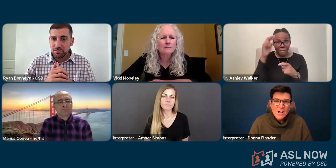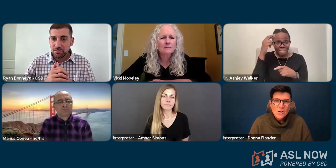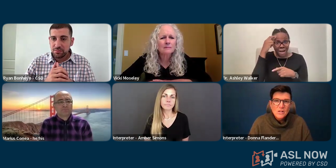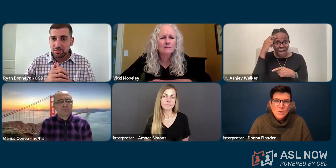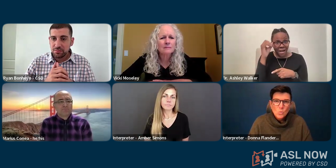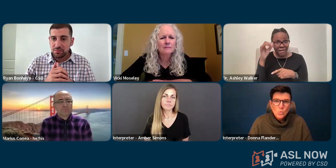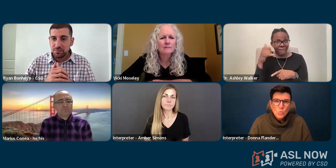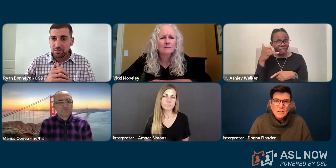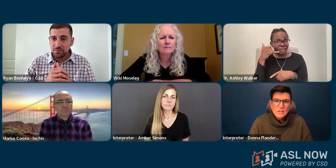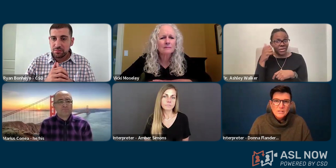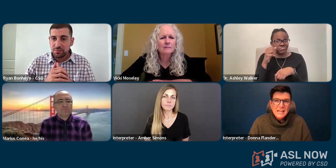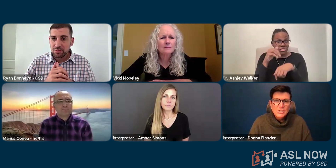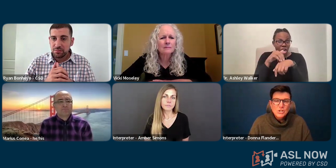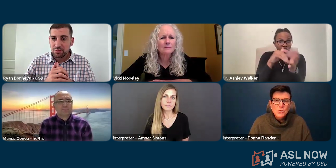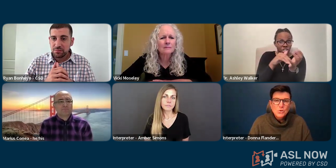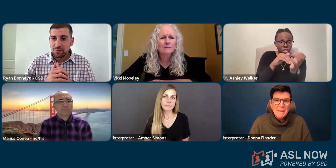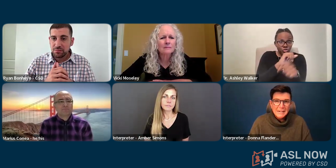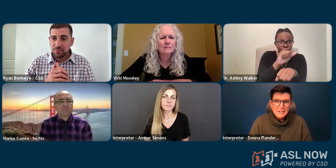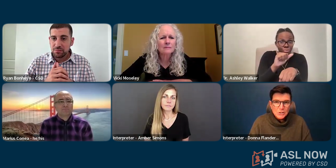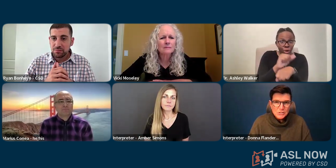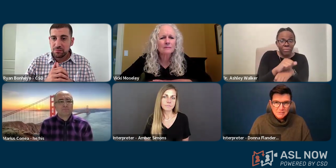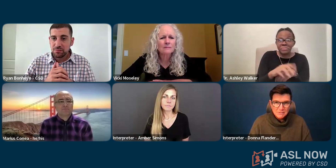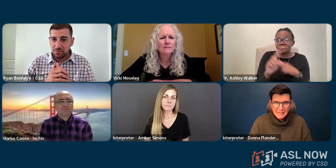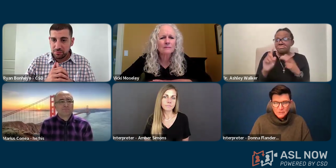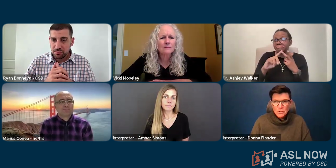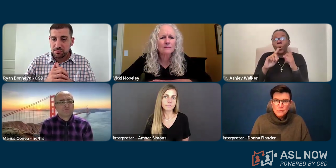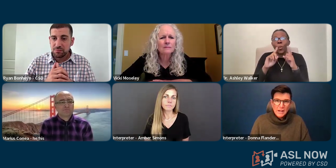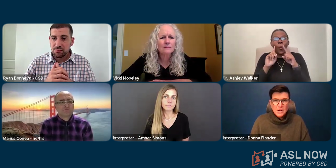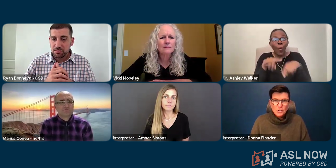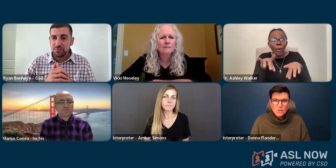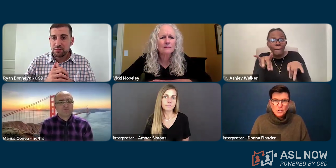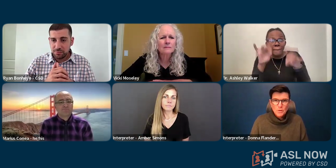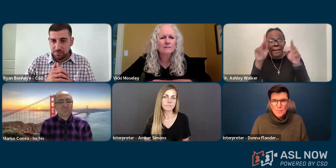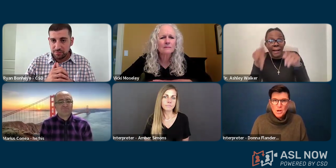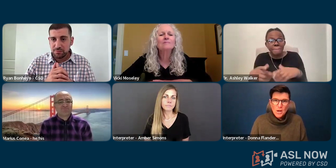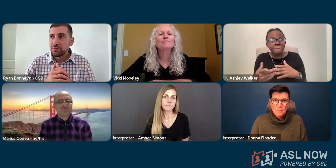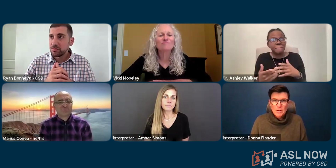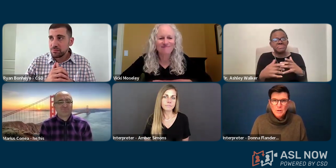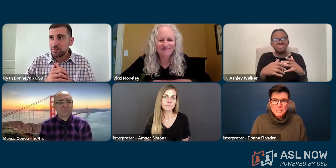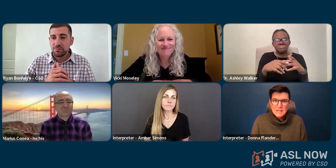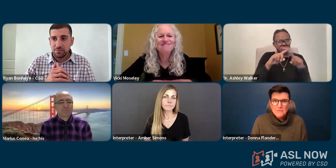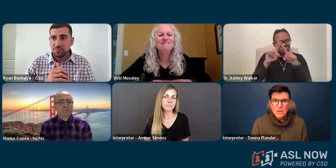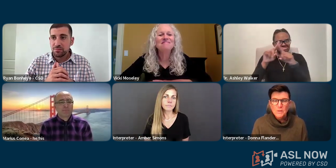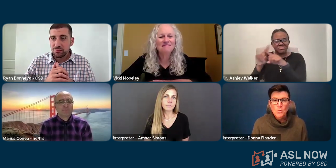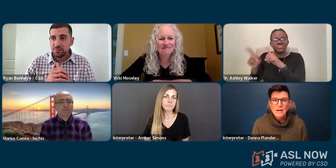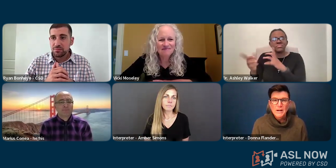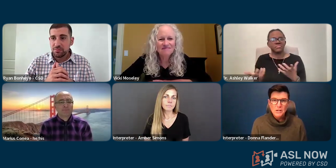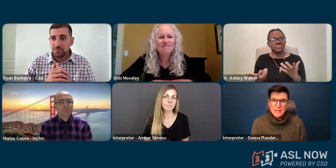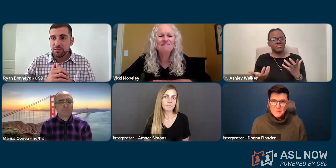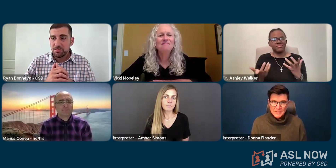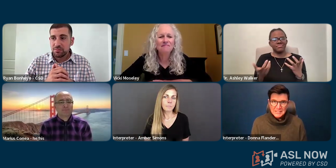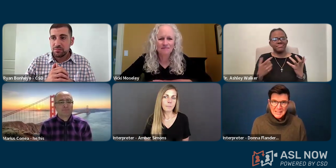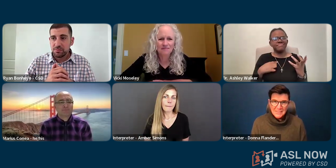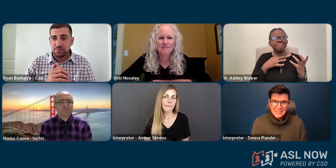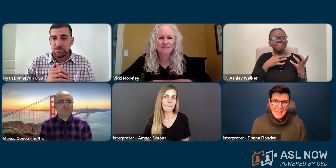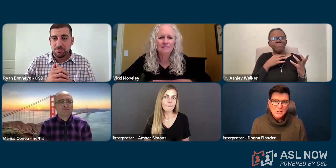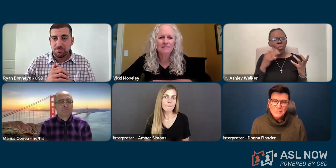now will text you reminders like you've got a doctor's appointment coming up, pressing to confirm or whatever, things like that.